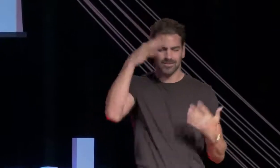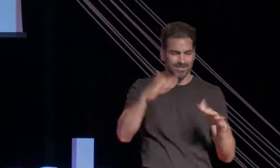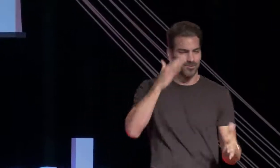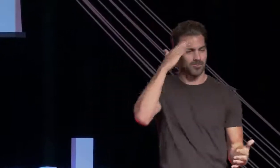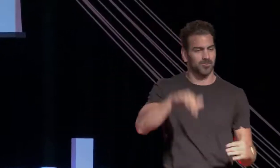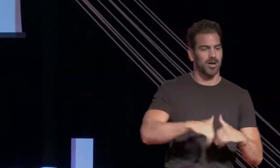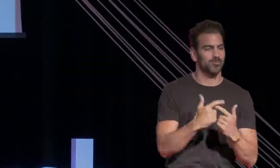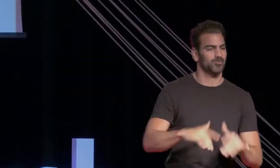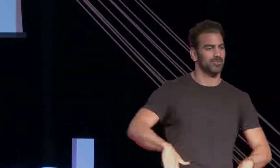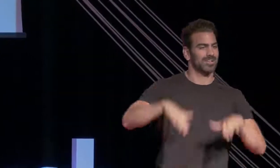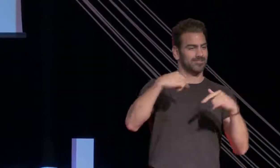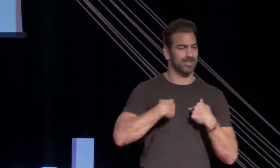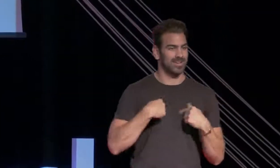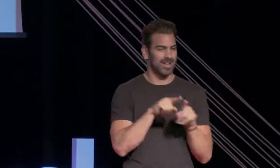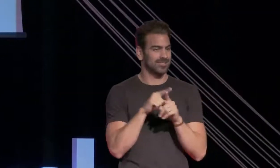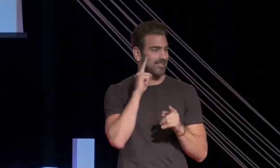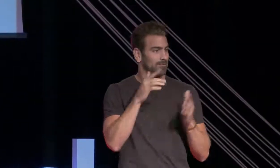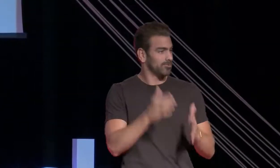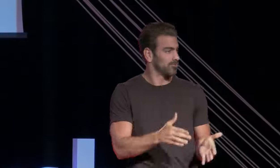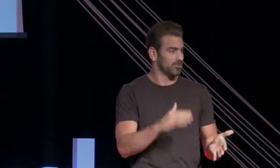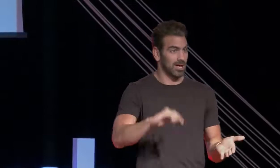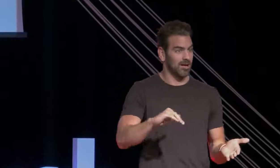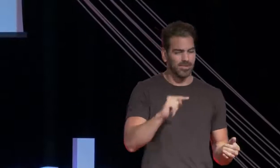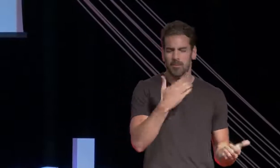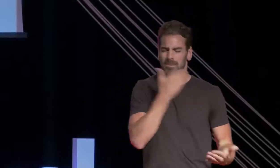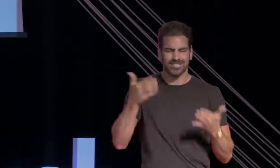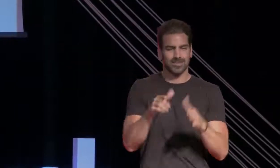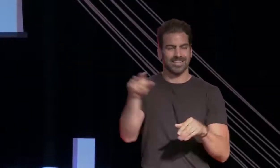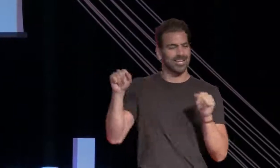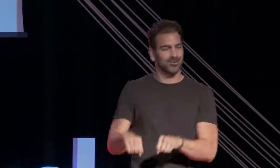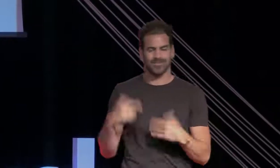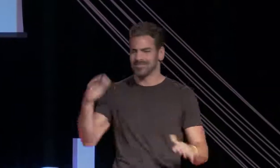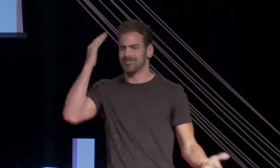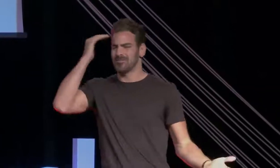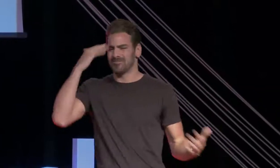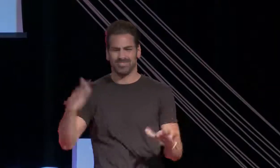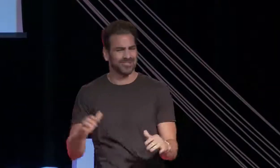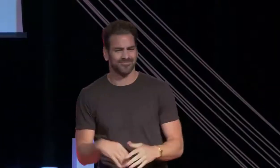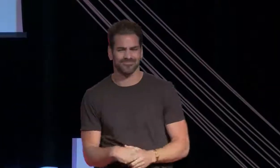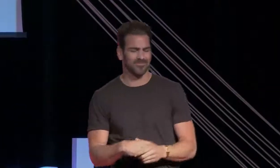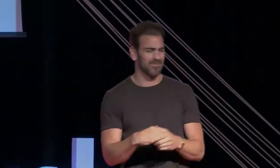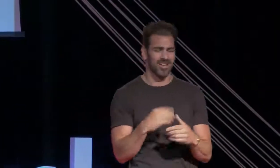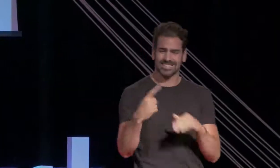knew how to provide me with the best opportunities and to support me from day one of my existence